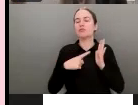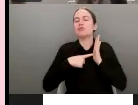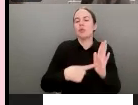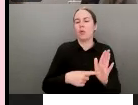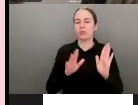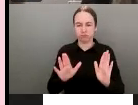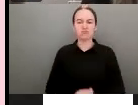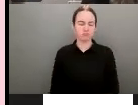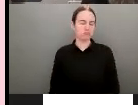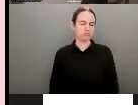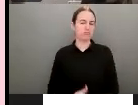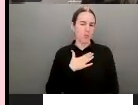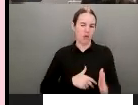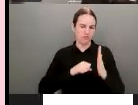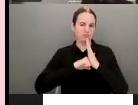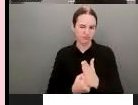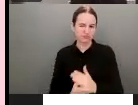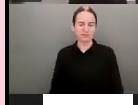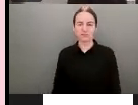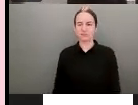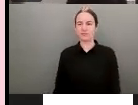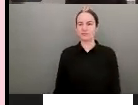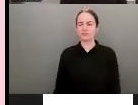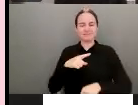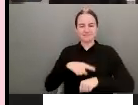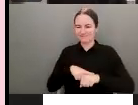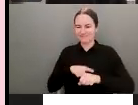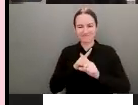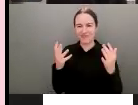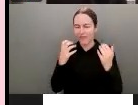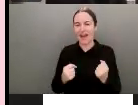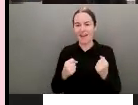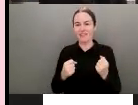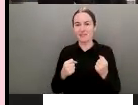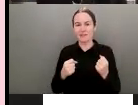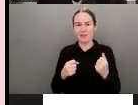So, though we did not have time to go through Switch access,